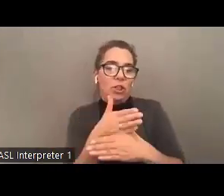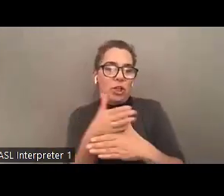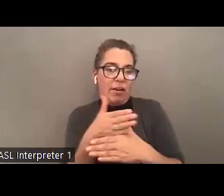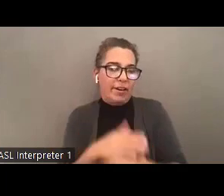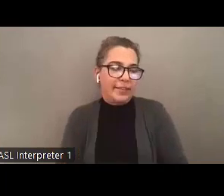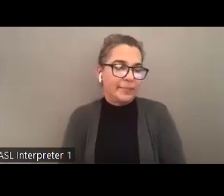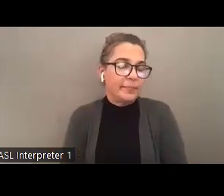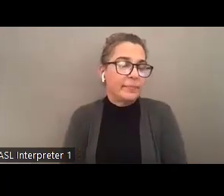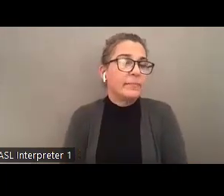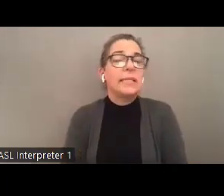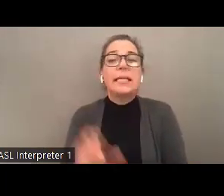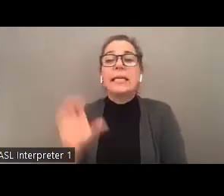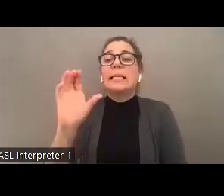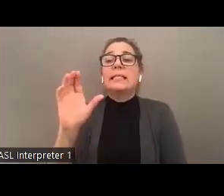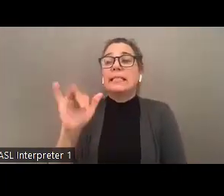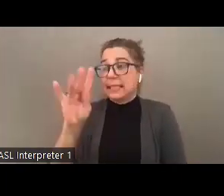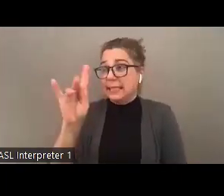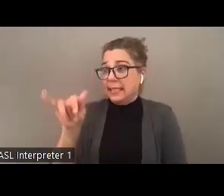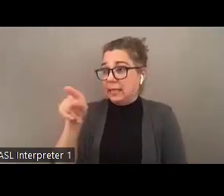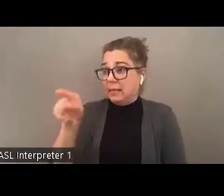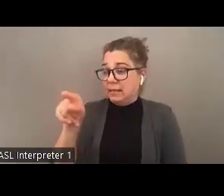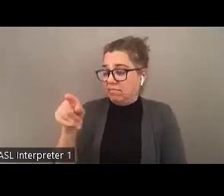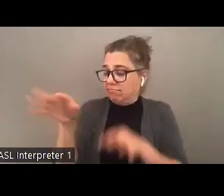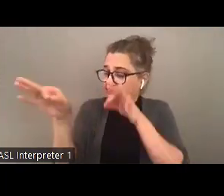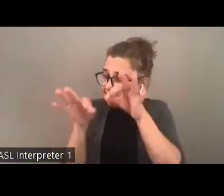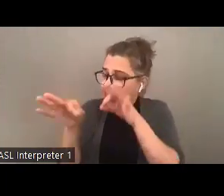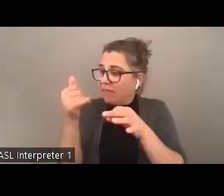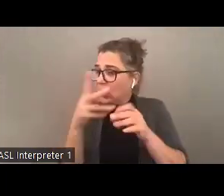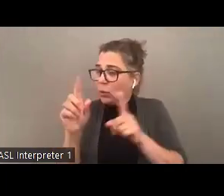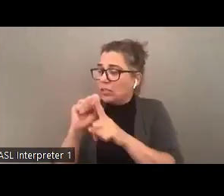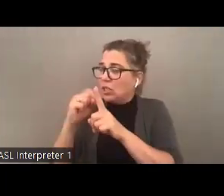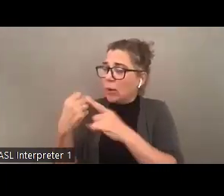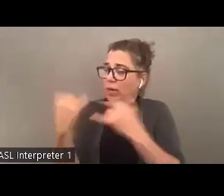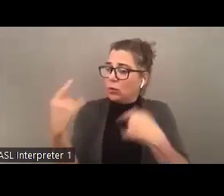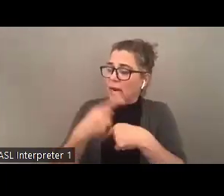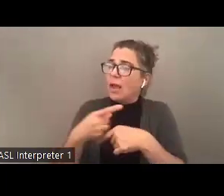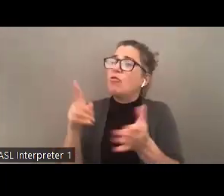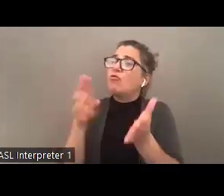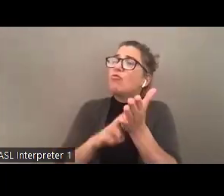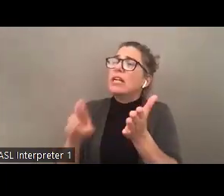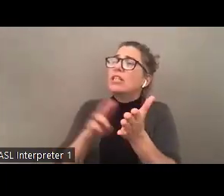So Cindy, we've described a number of situations today where researchers might propose to limit